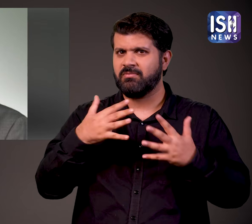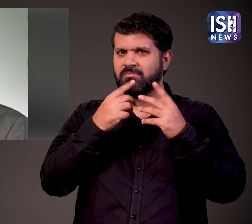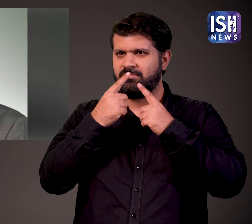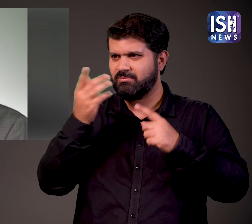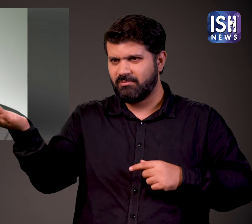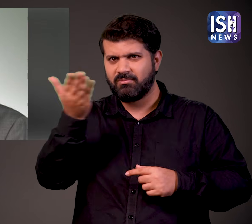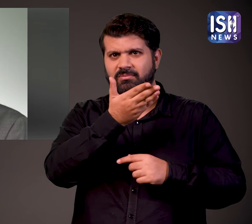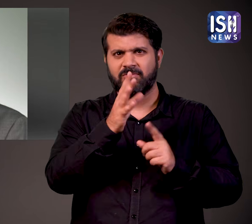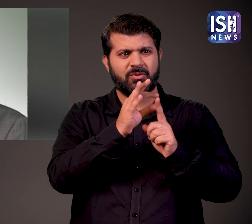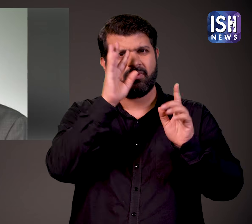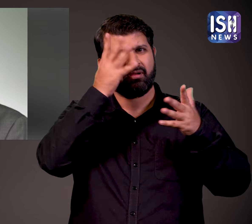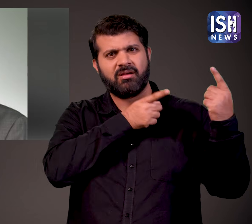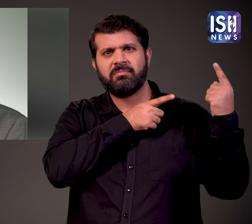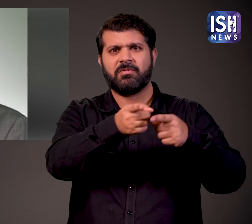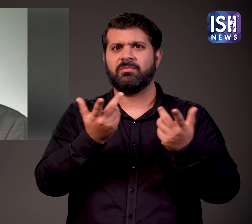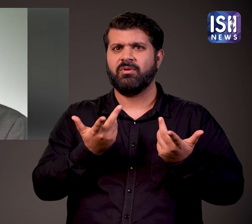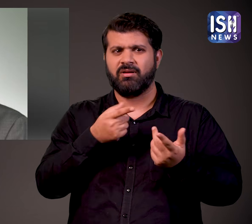to criticise the actions of the US.